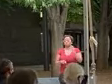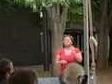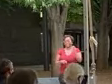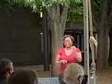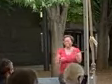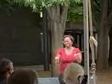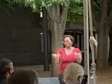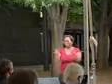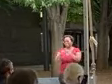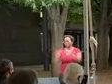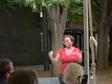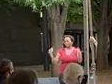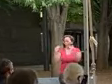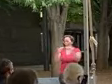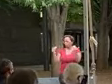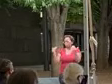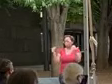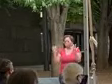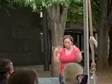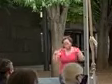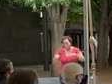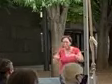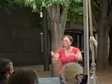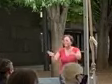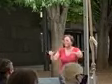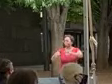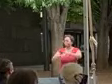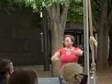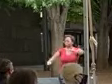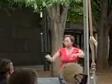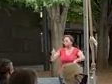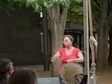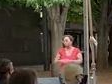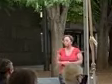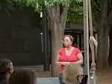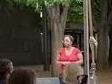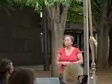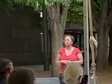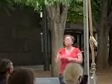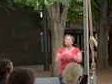Recommitting the United States to the promotion of disability rights